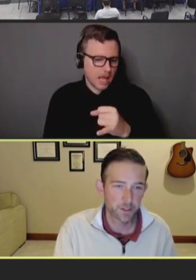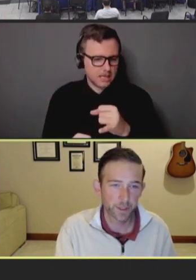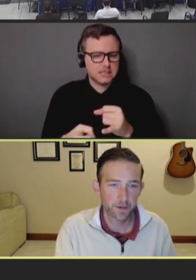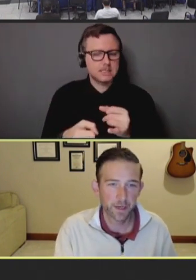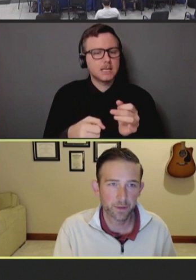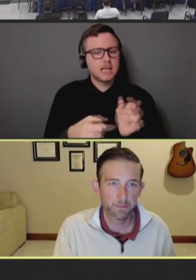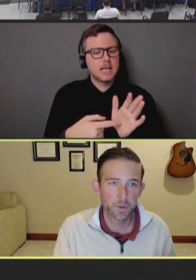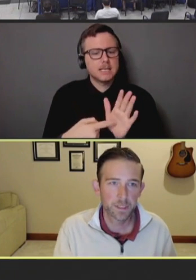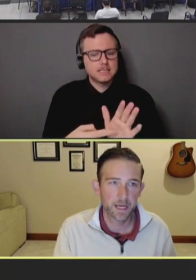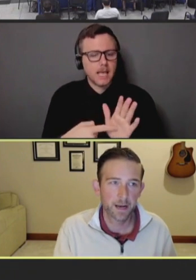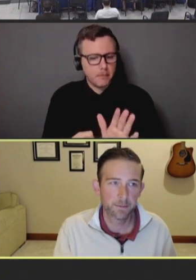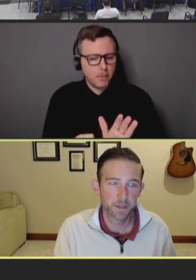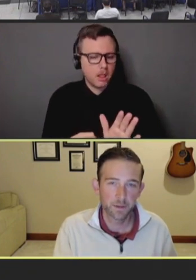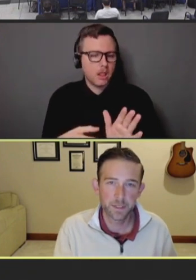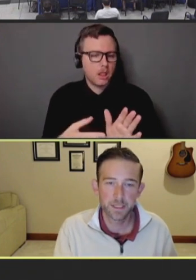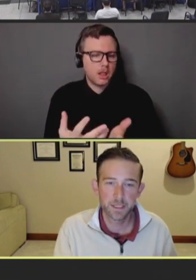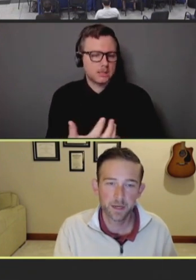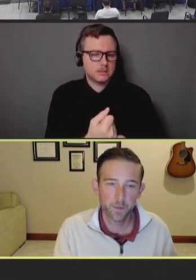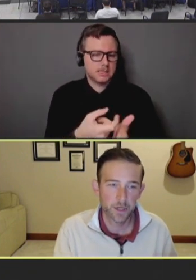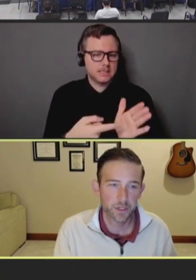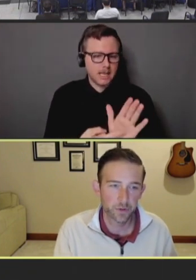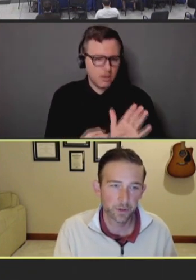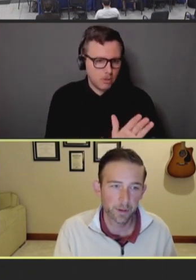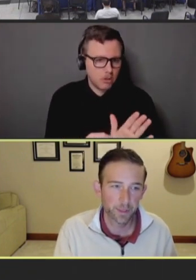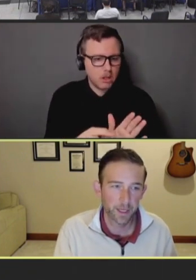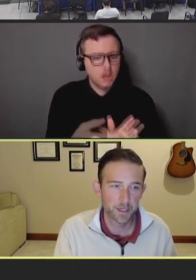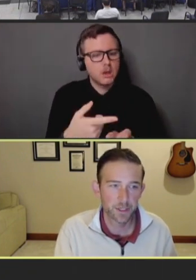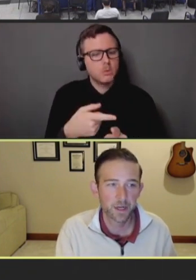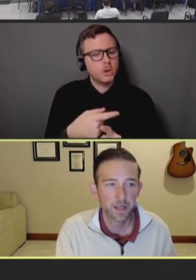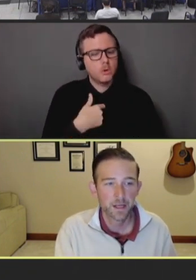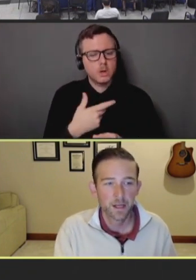So, we're giving it the most time to lose its attenuation during replication.